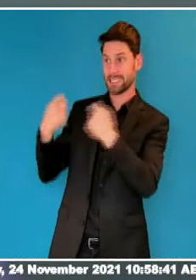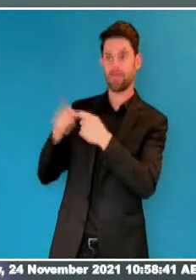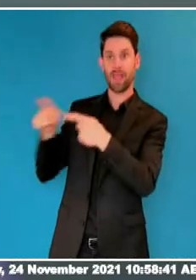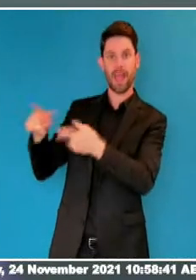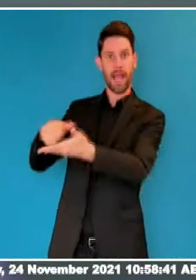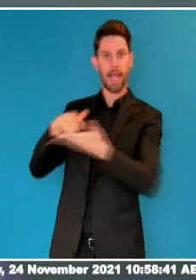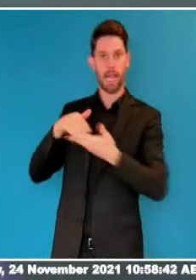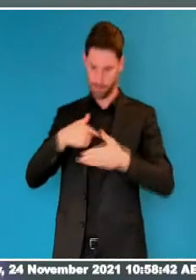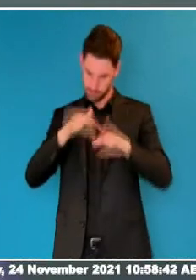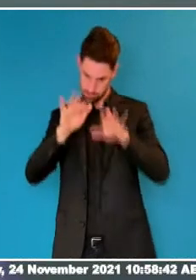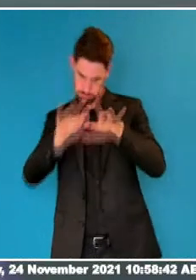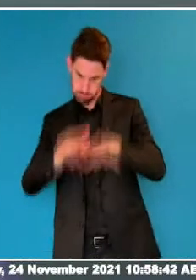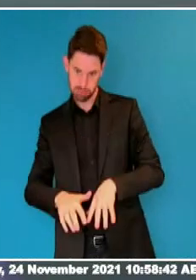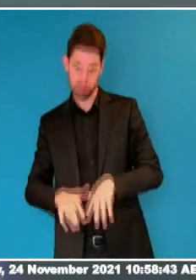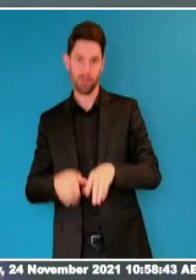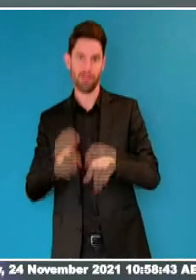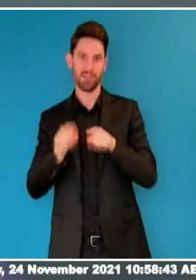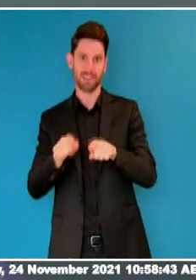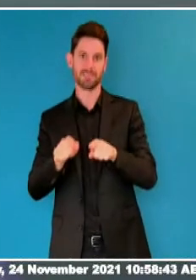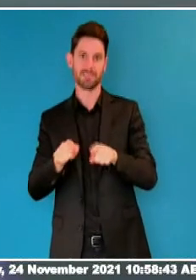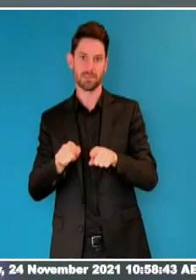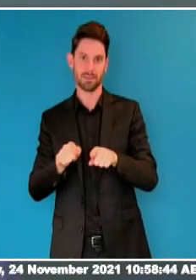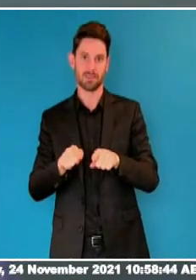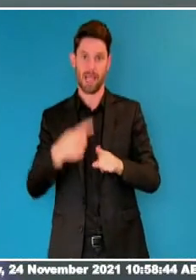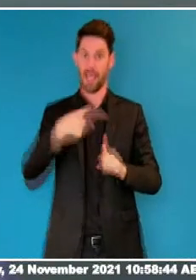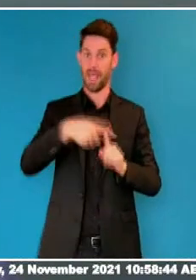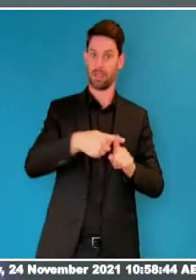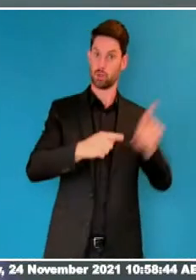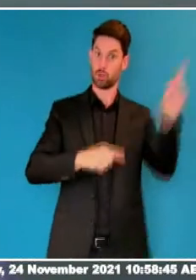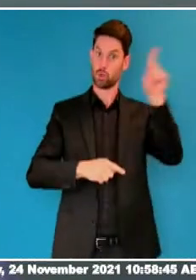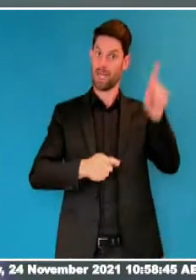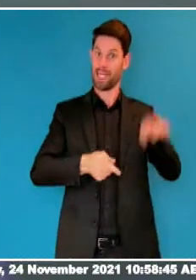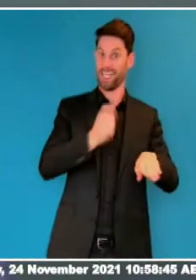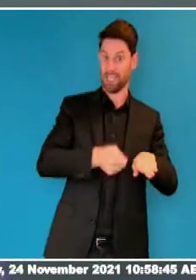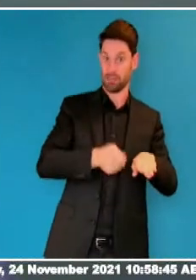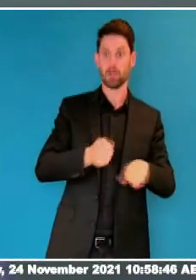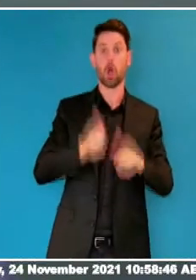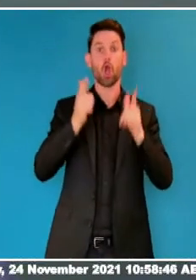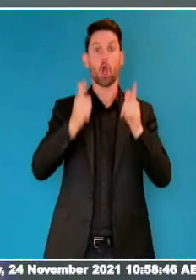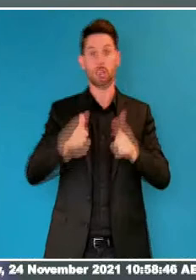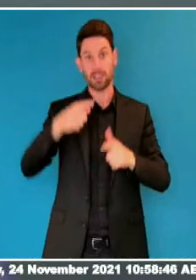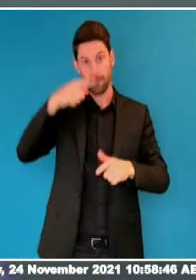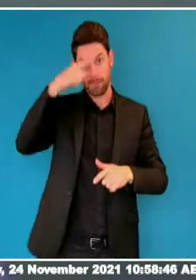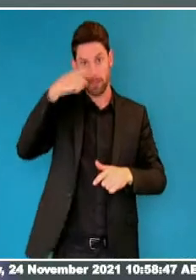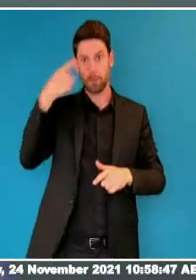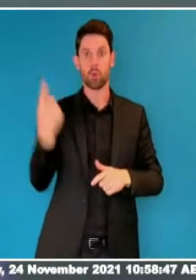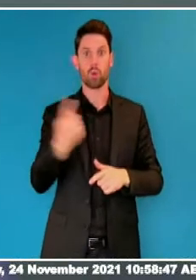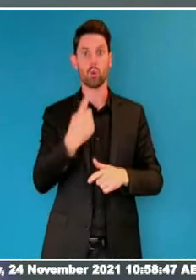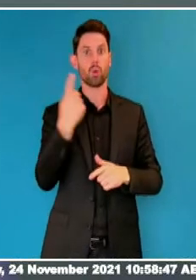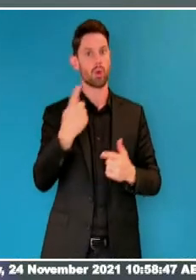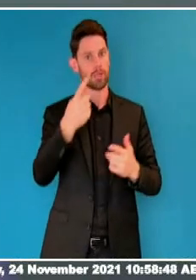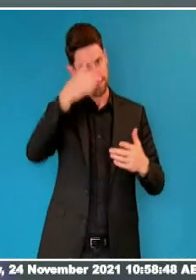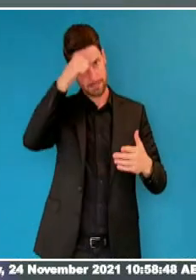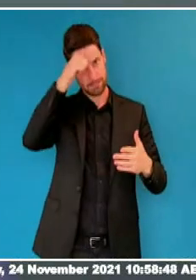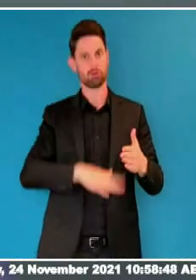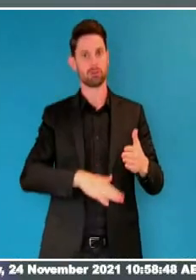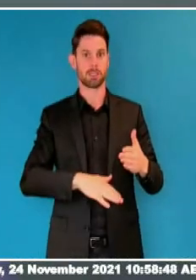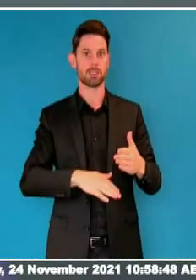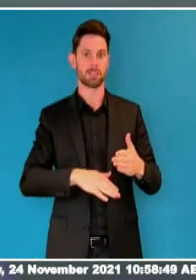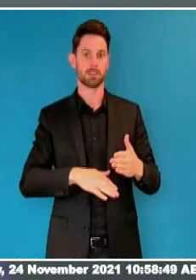this affidavit and the hearing today, a number of people that have got experience in these areas. These were some of the examples.